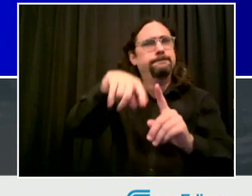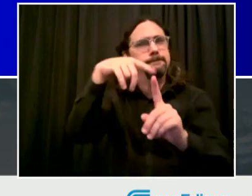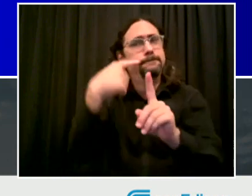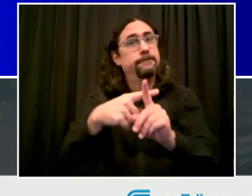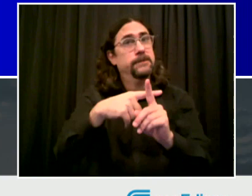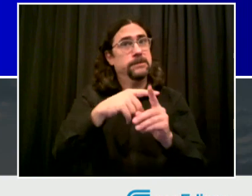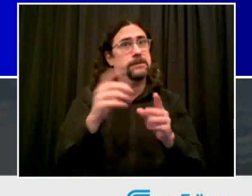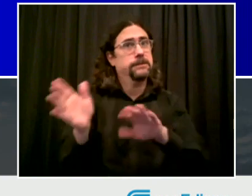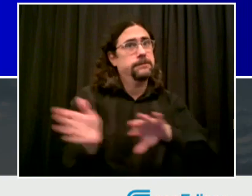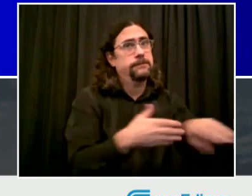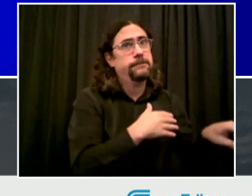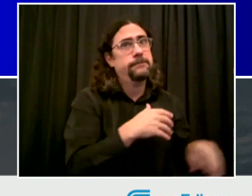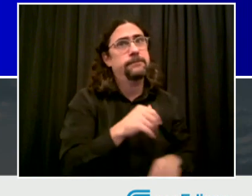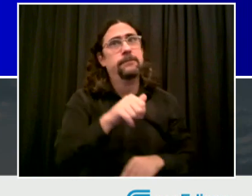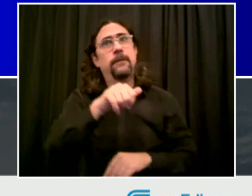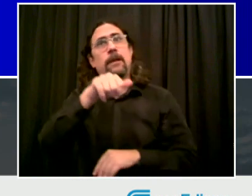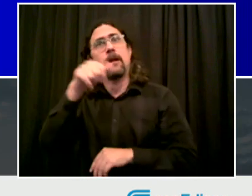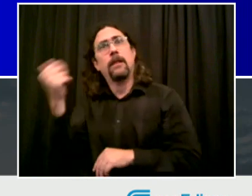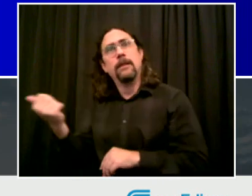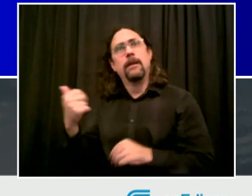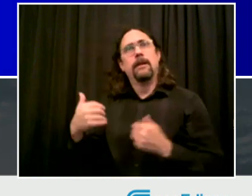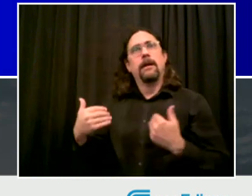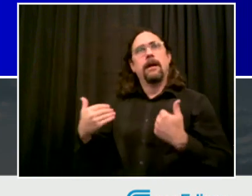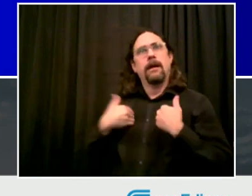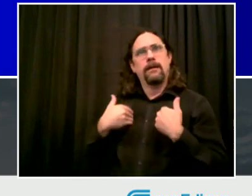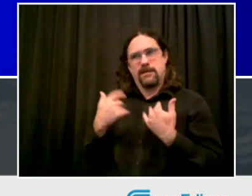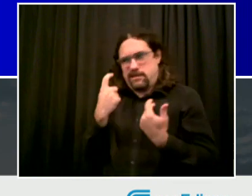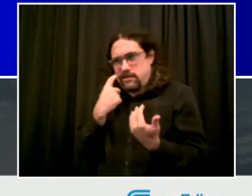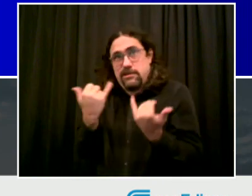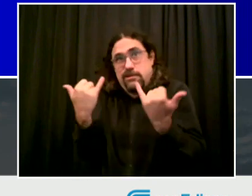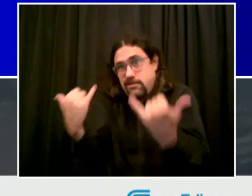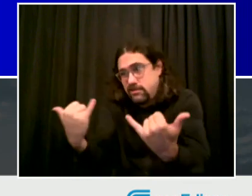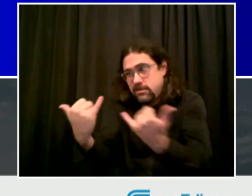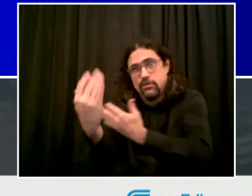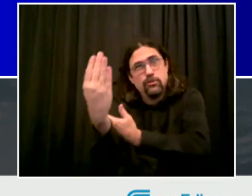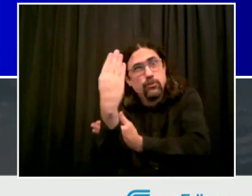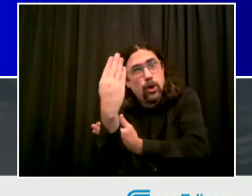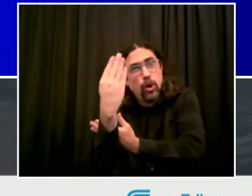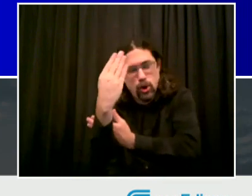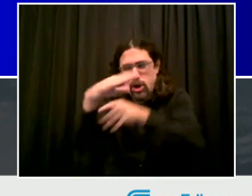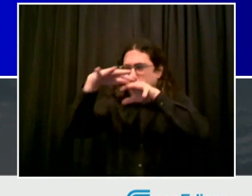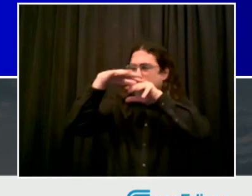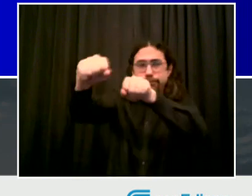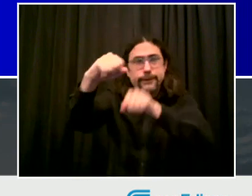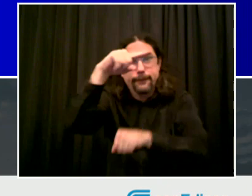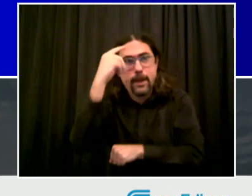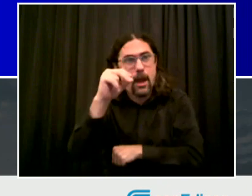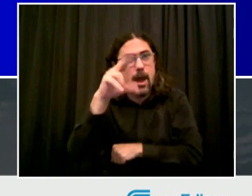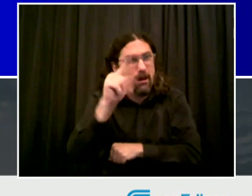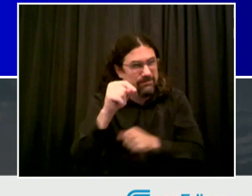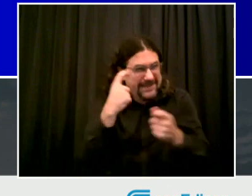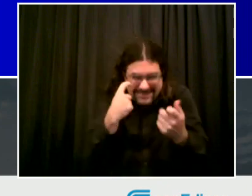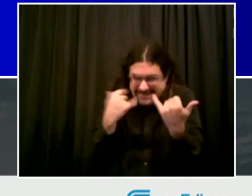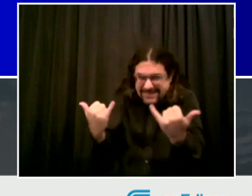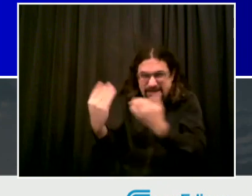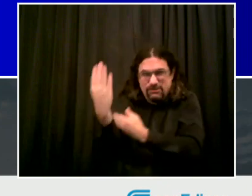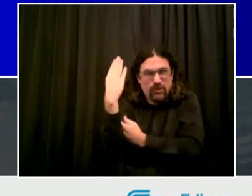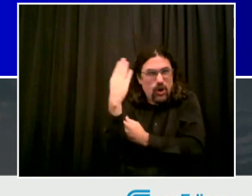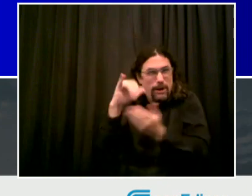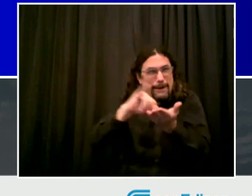WILL HELP THEM ANY WAY THAT THEY NEED. THERE WAS AN